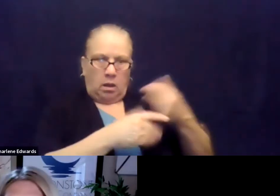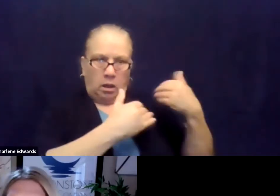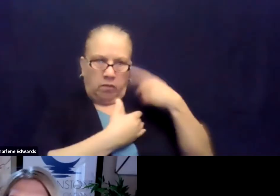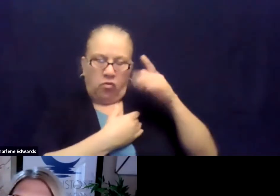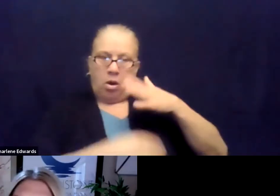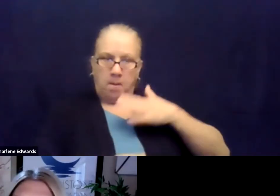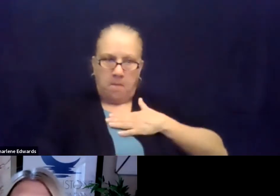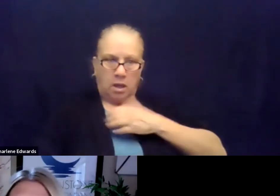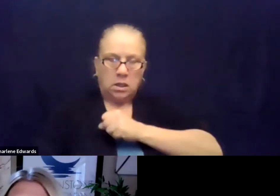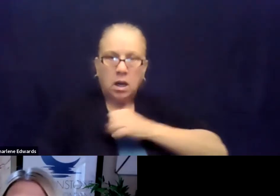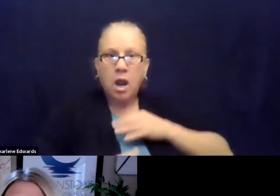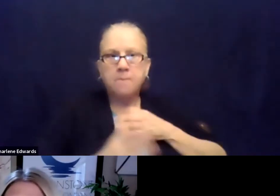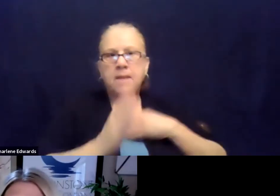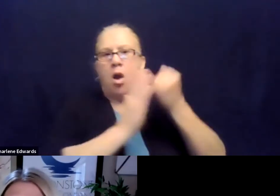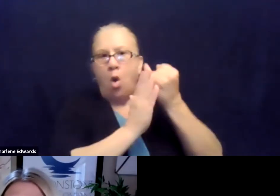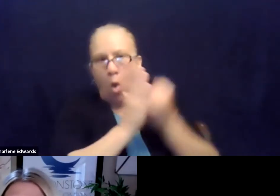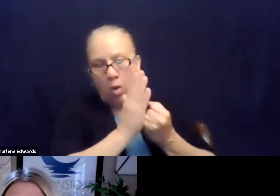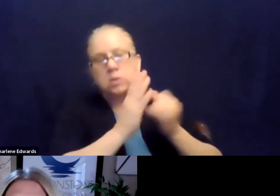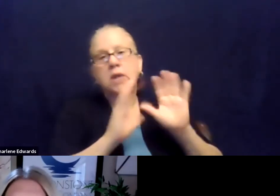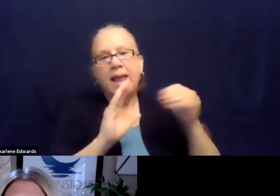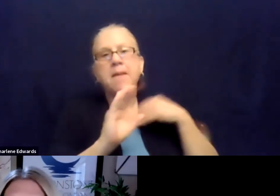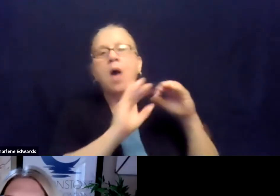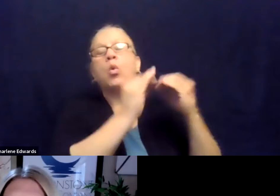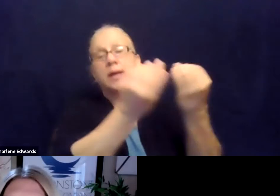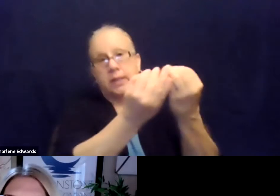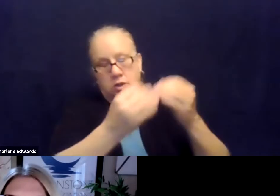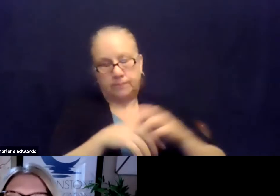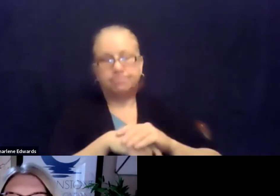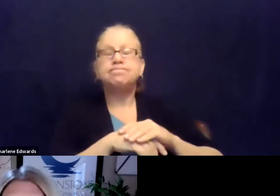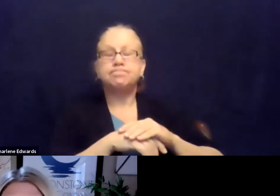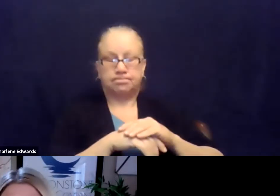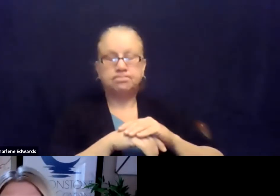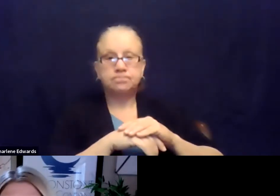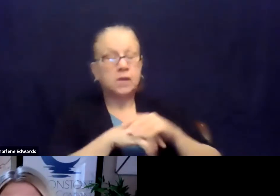safe and audience and artists. -- Great. Are temperature